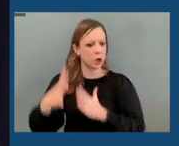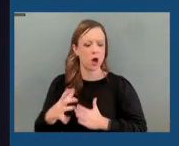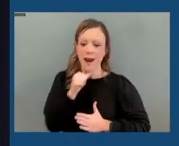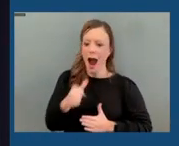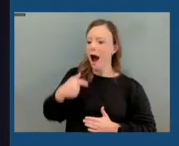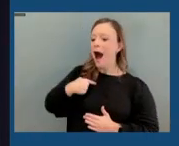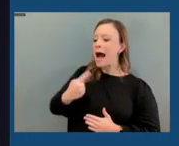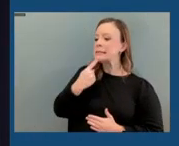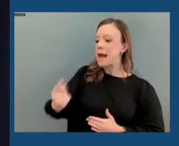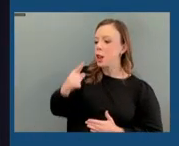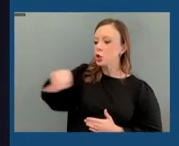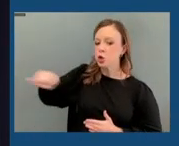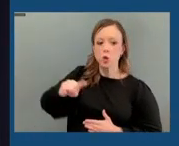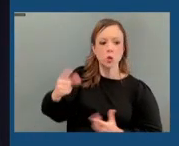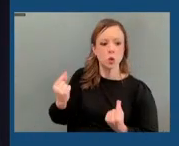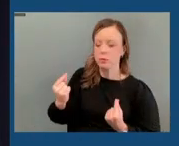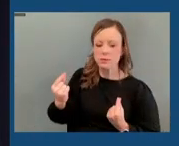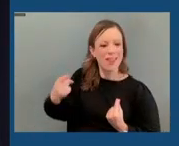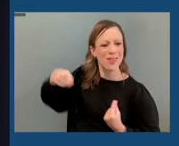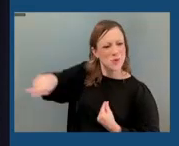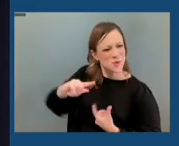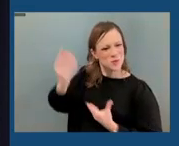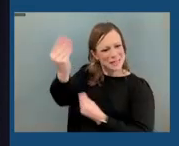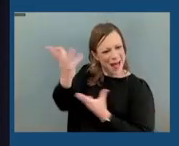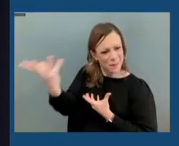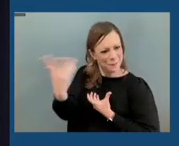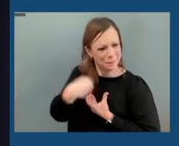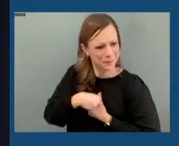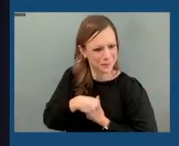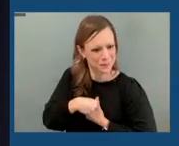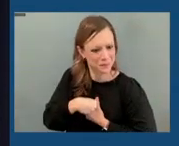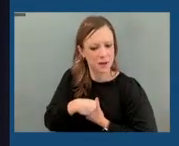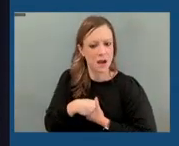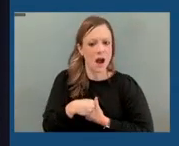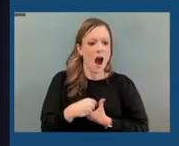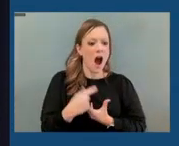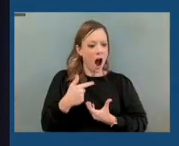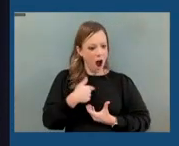to be the point of, in my case, just because I'm the superintendent, I want to hear their information